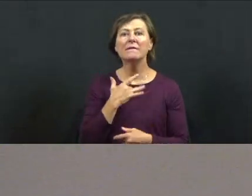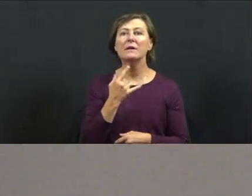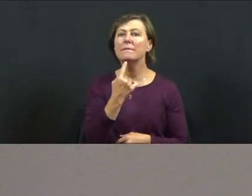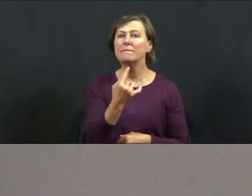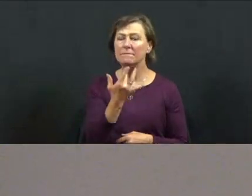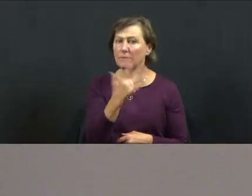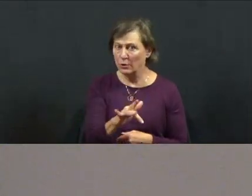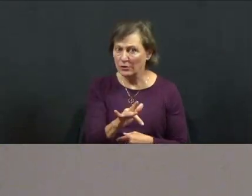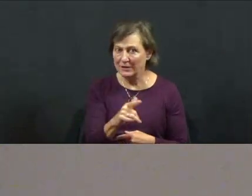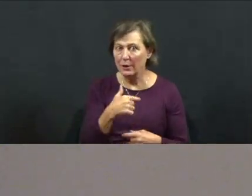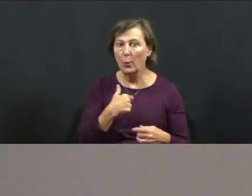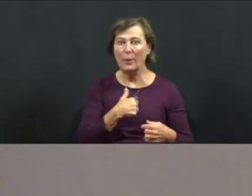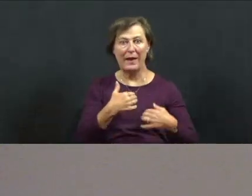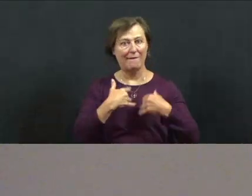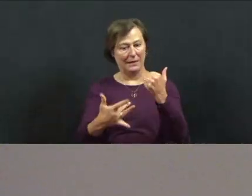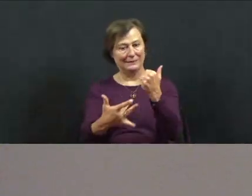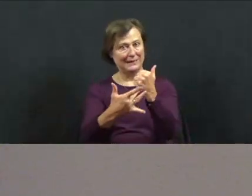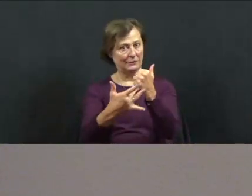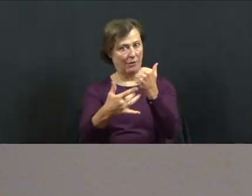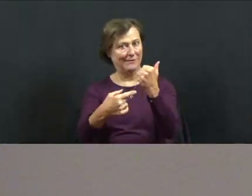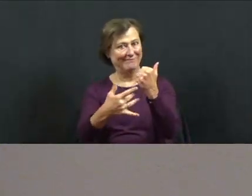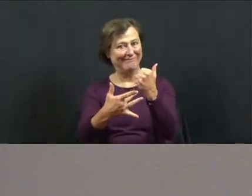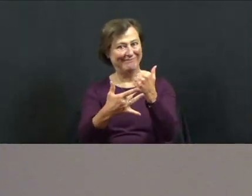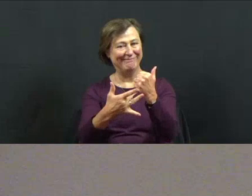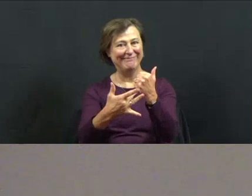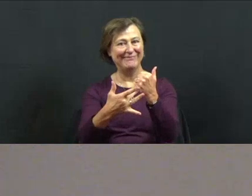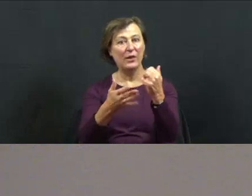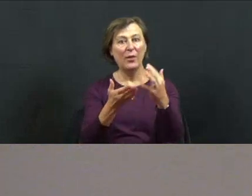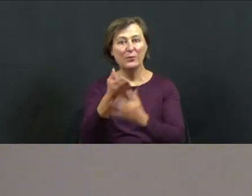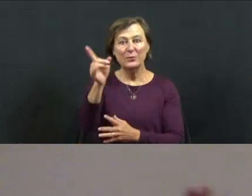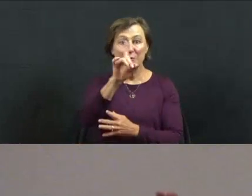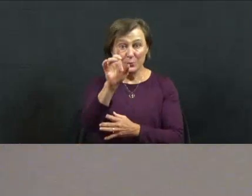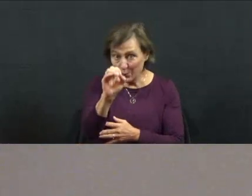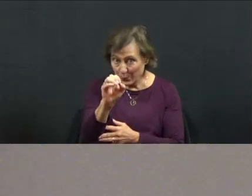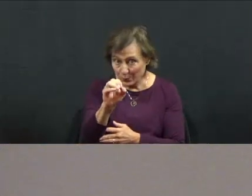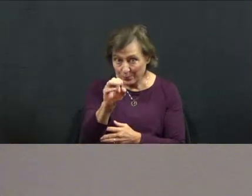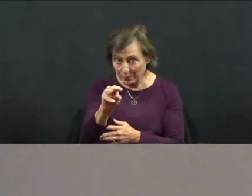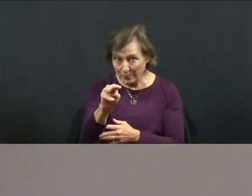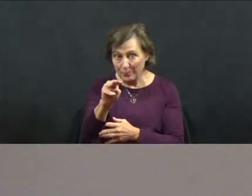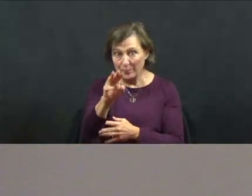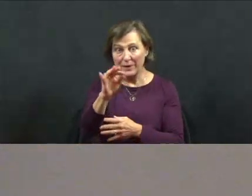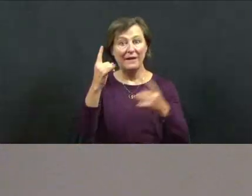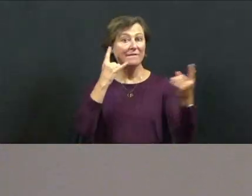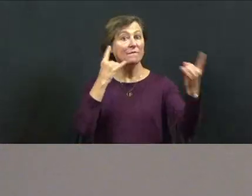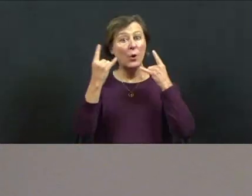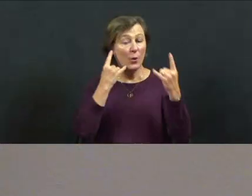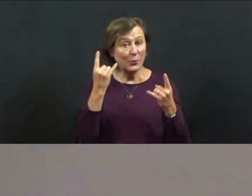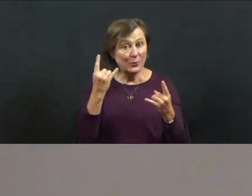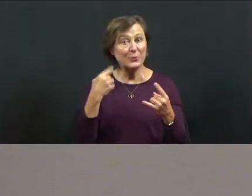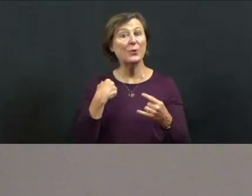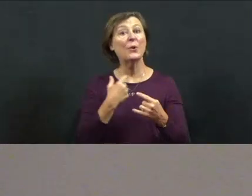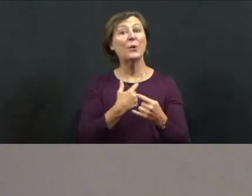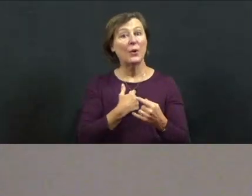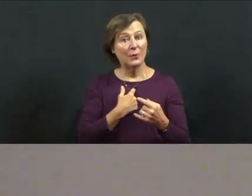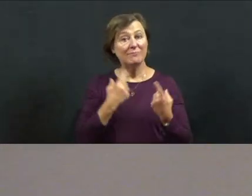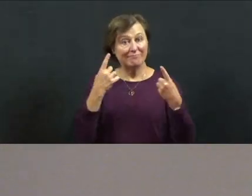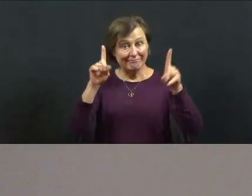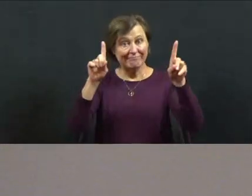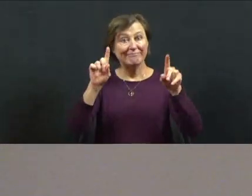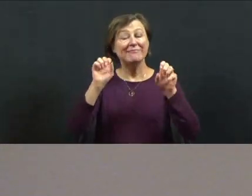technology. Through Zoom and telephones we have stayed connected.